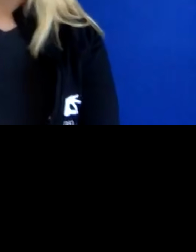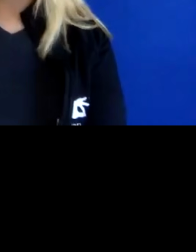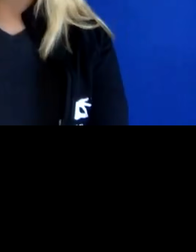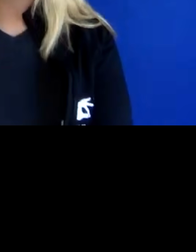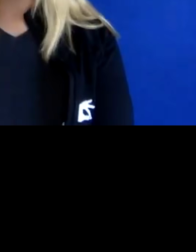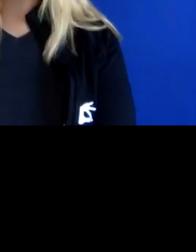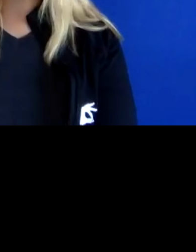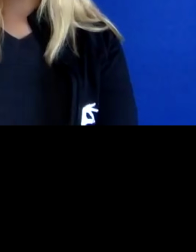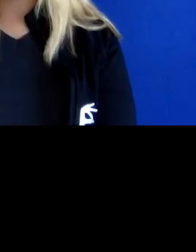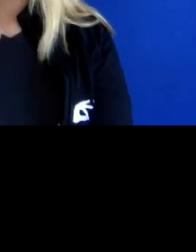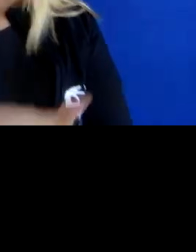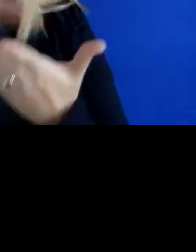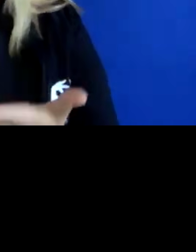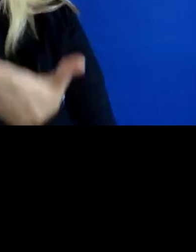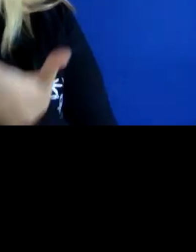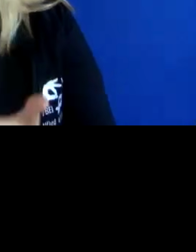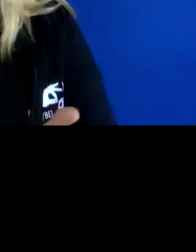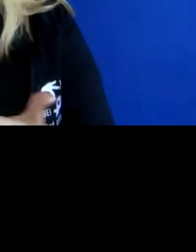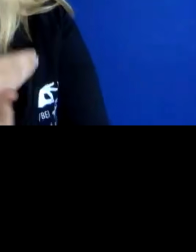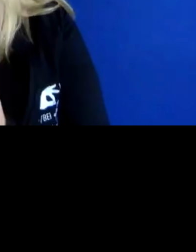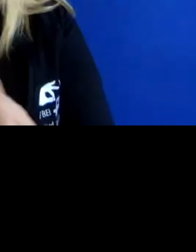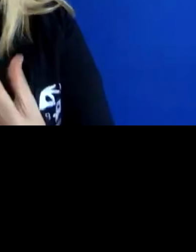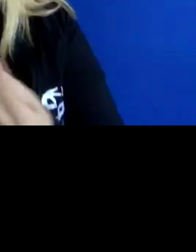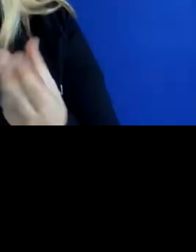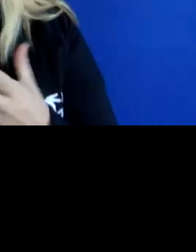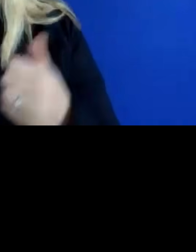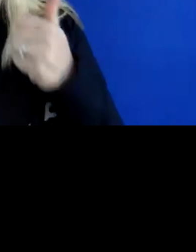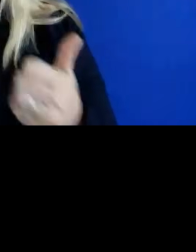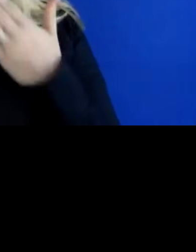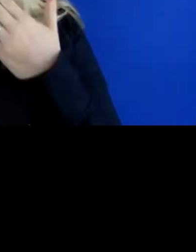Does anyone else have any other questions for Meryl or comments